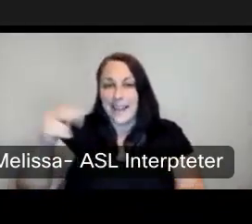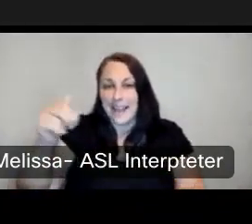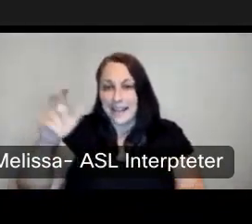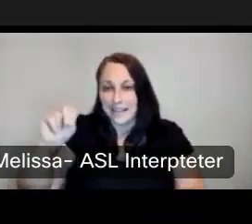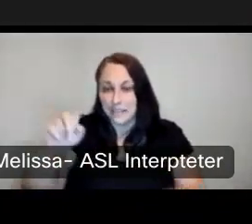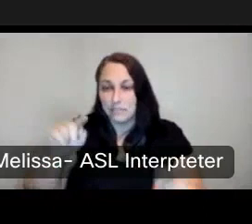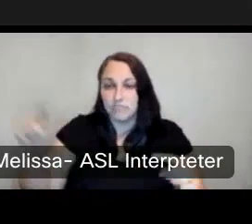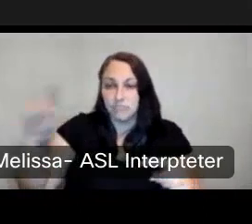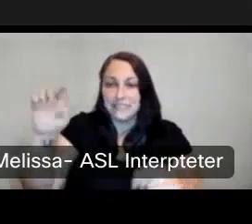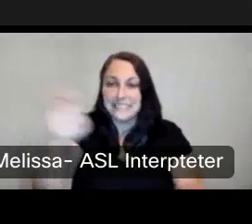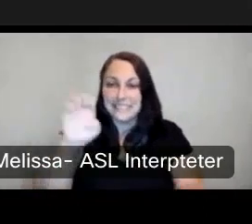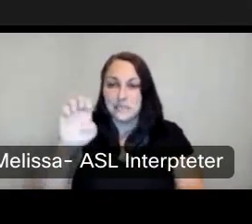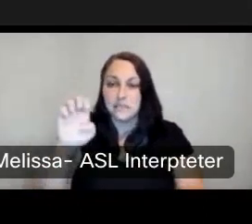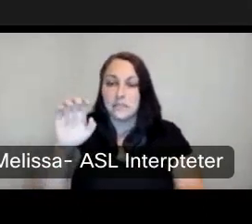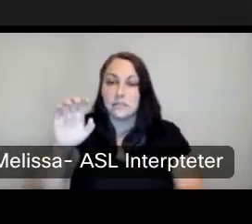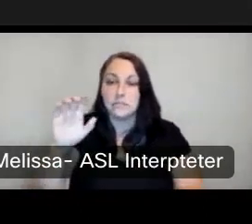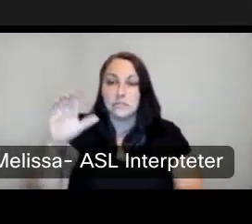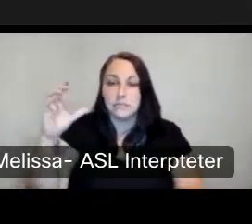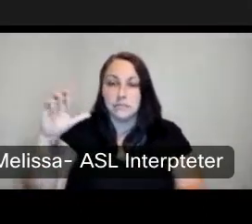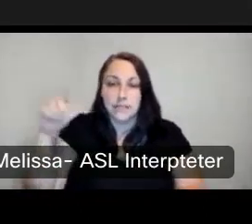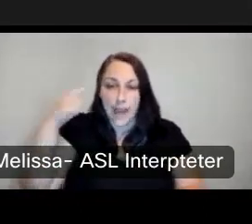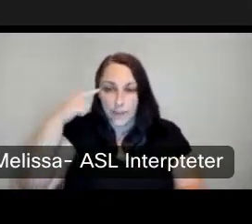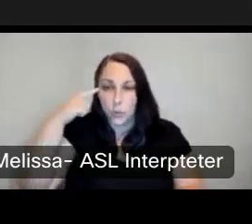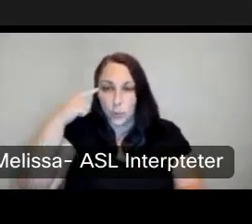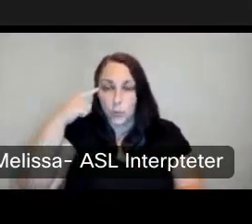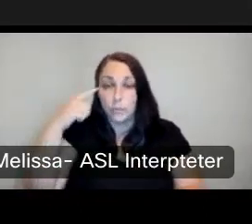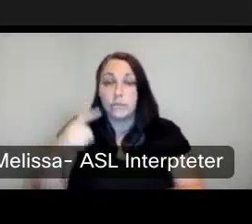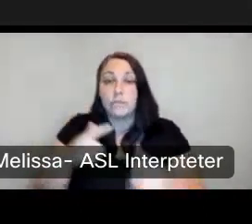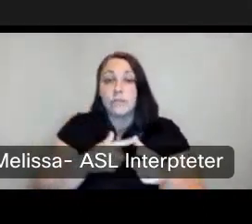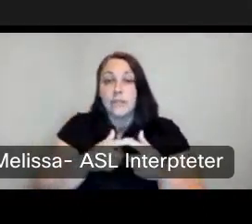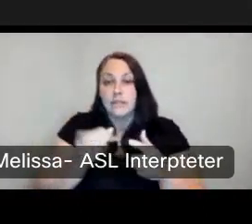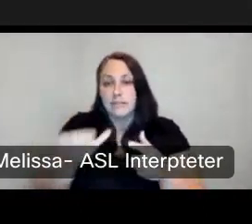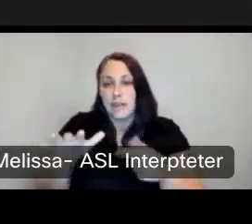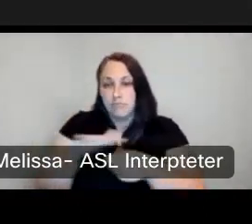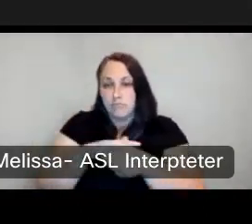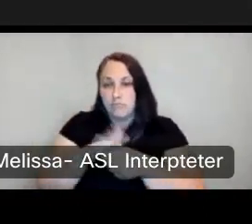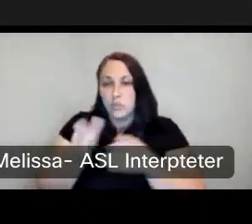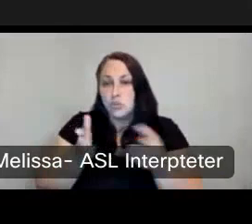after it turns on the East Capitol it serves the binning road area and Benning Road metro station